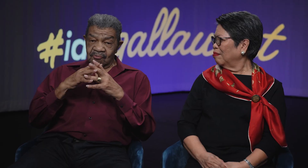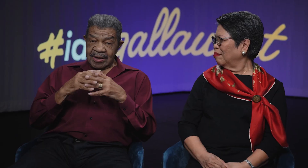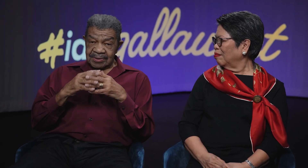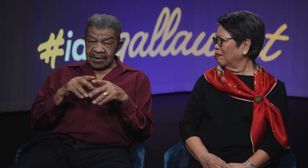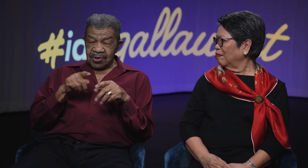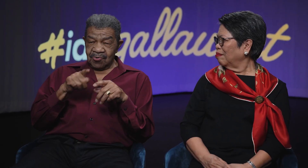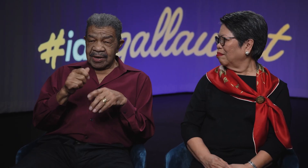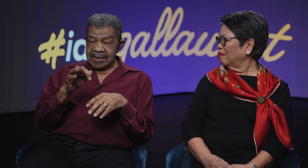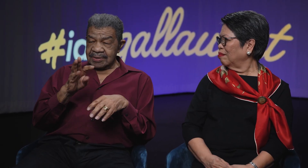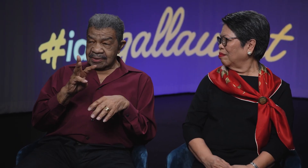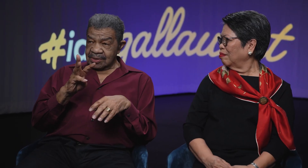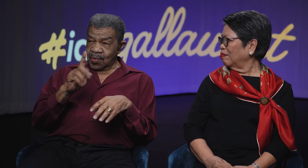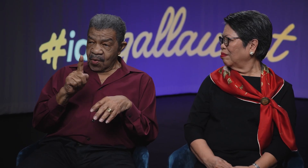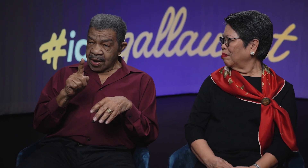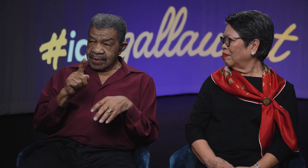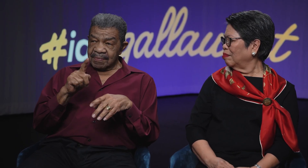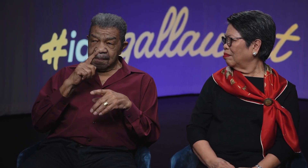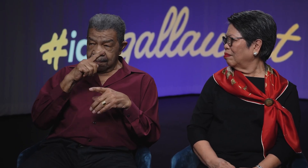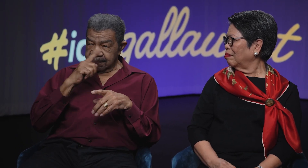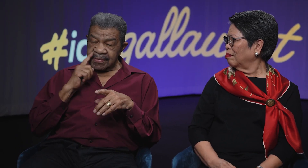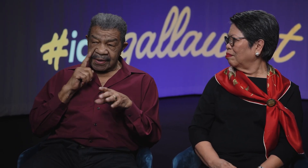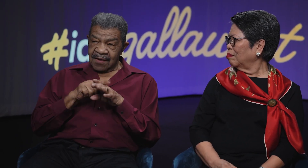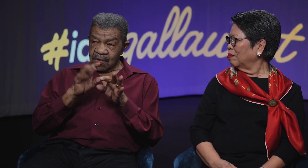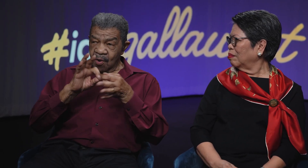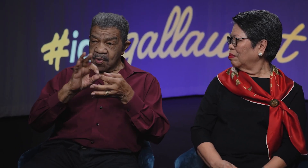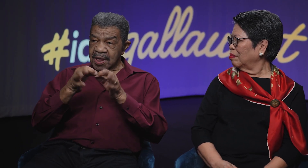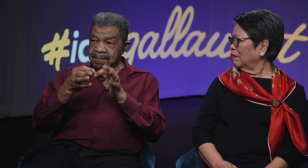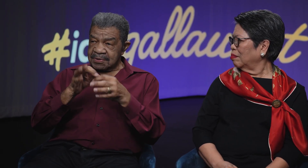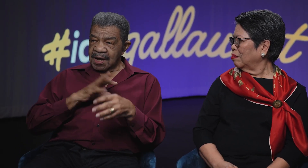I wrestled during the 1961 Deaflympics.